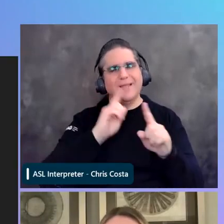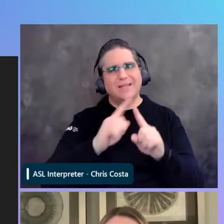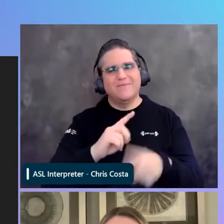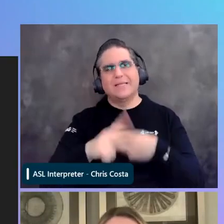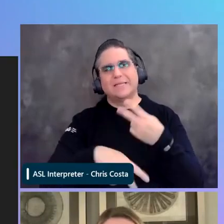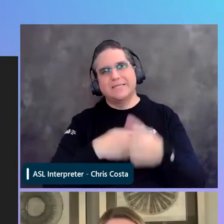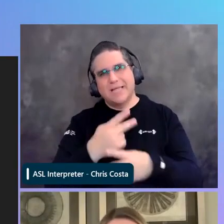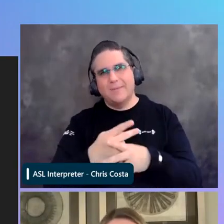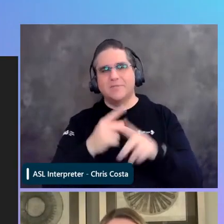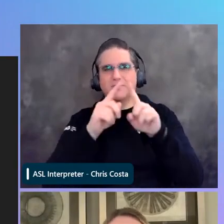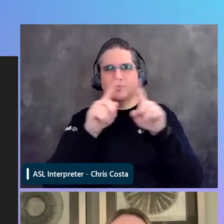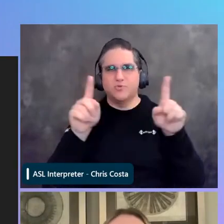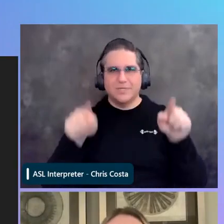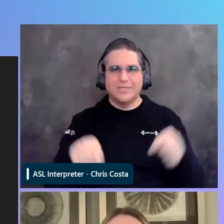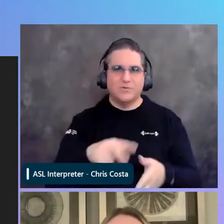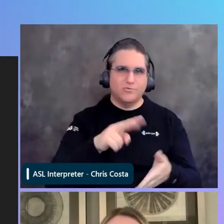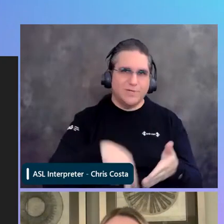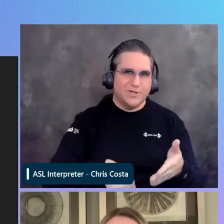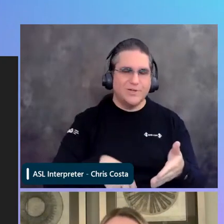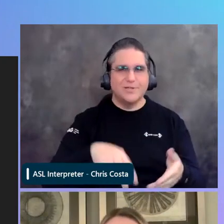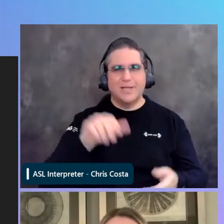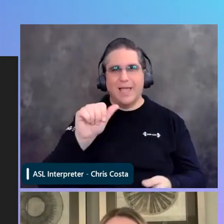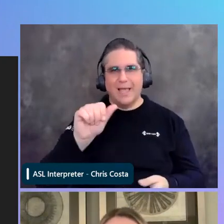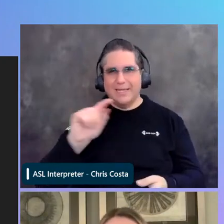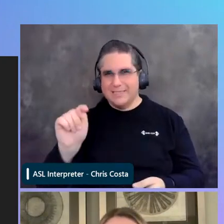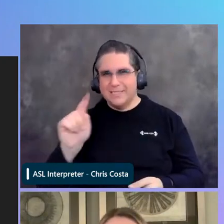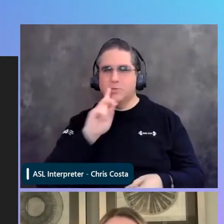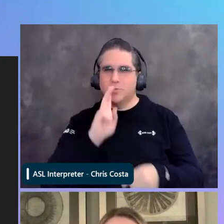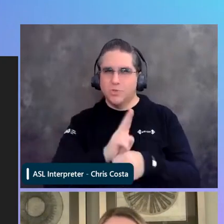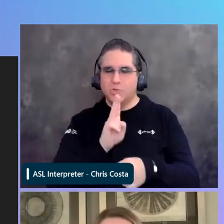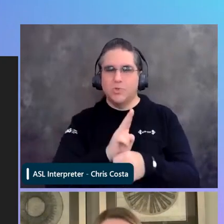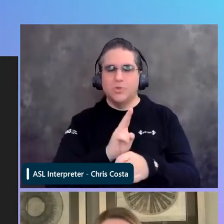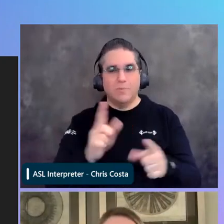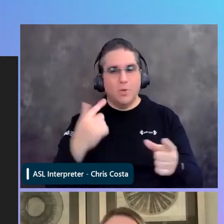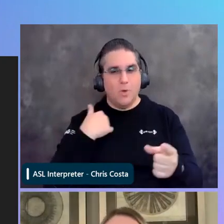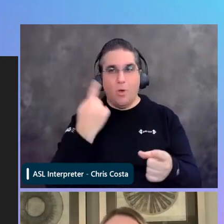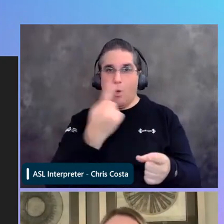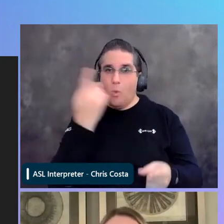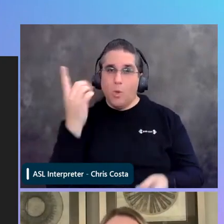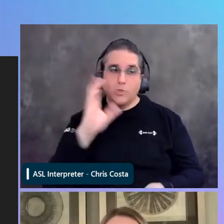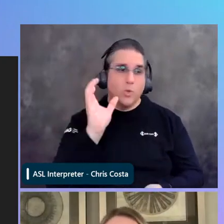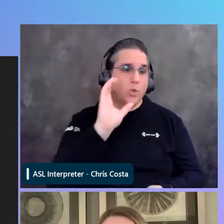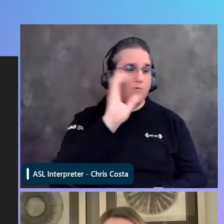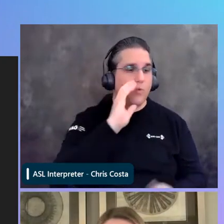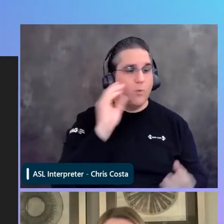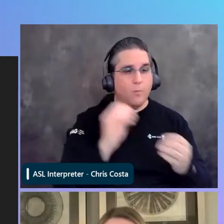readers and other assets that you could try it out on. Um, and we're always looking for